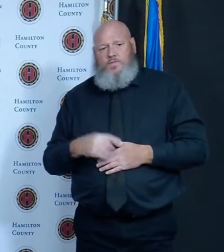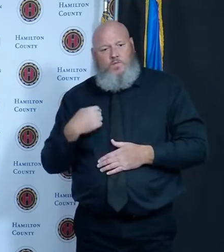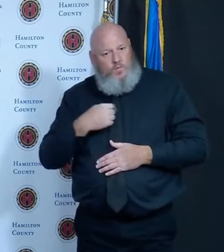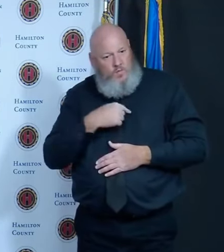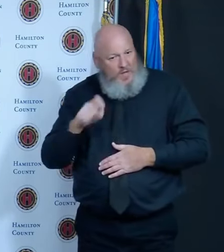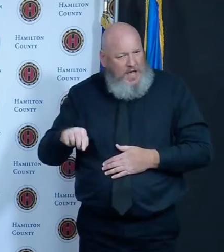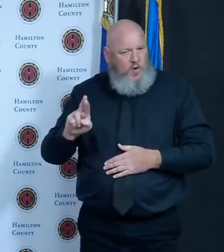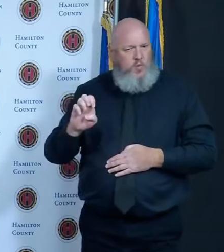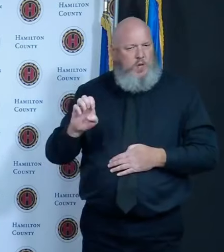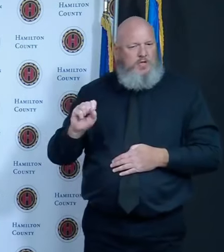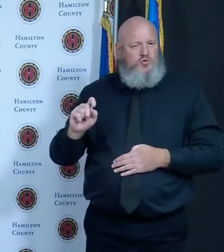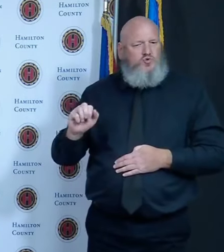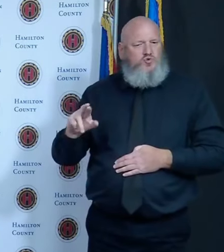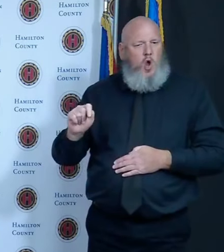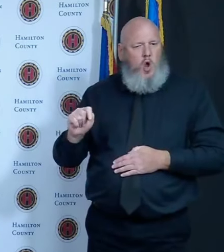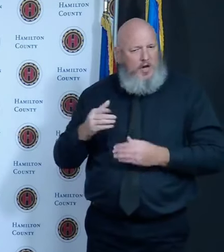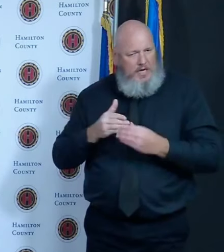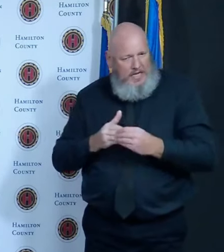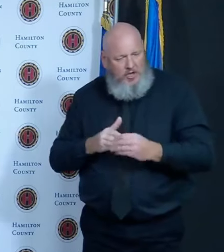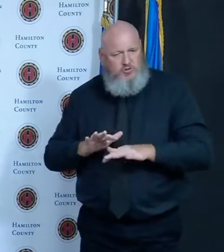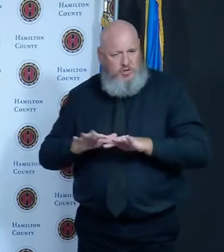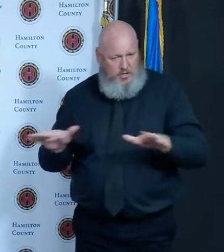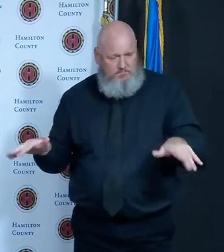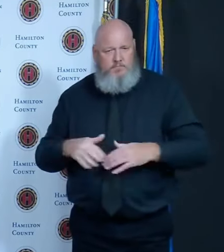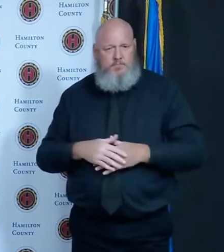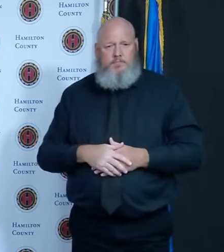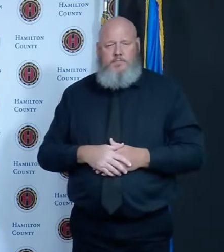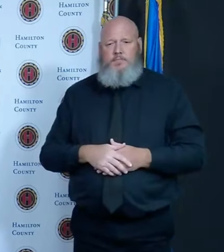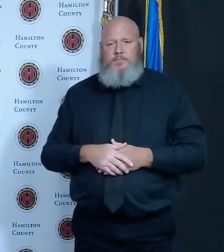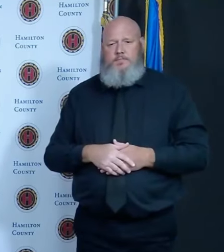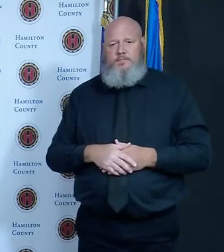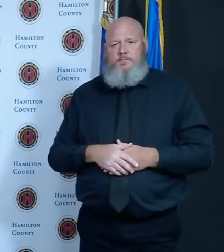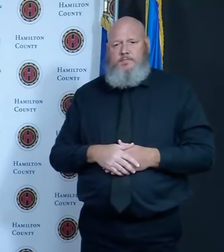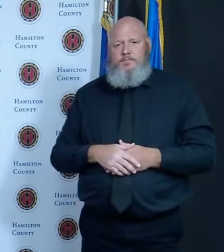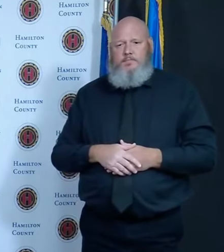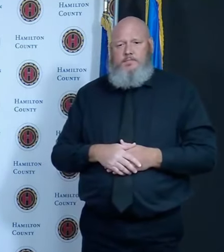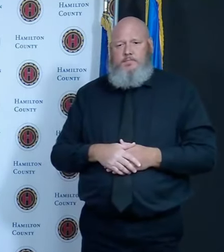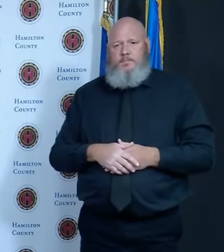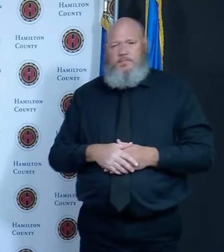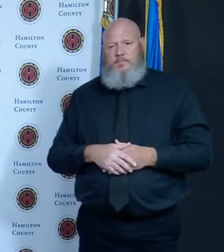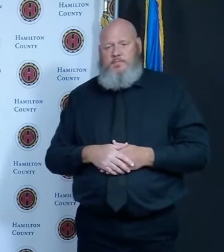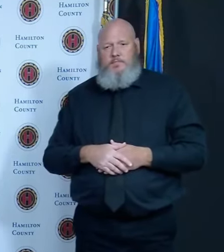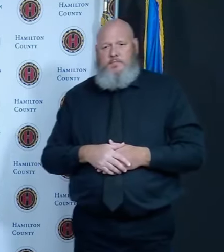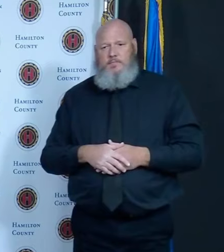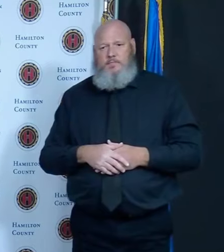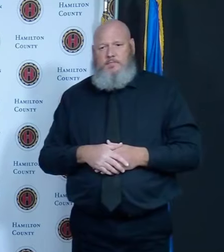proactive manner as we have we do feel confident that the tremendous momentum